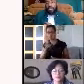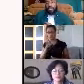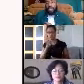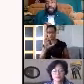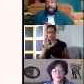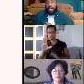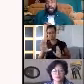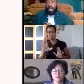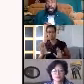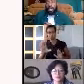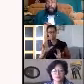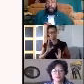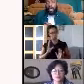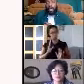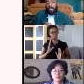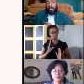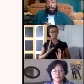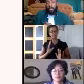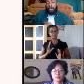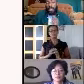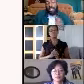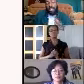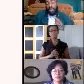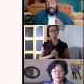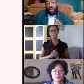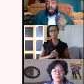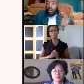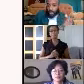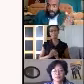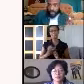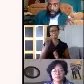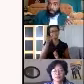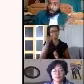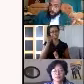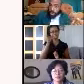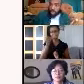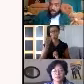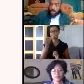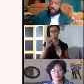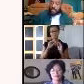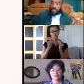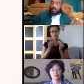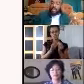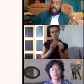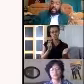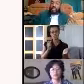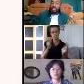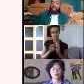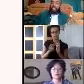we, if organizations are taking a very tokenistic approach to anti-racism, it ends up being